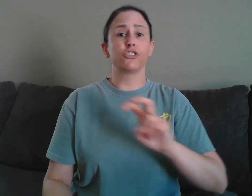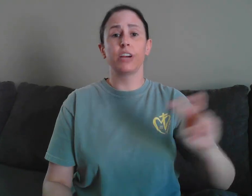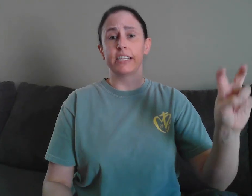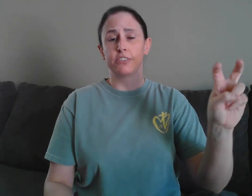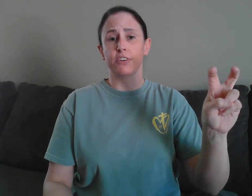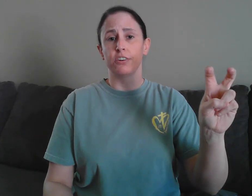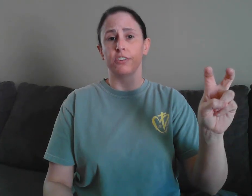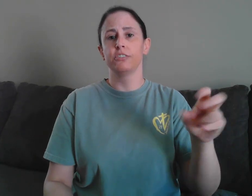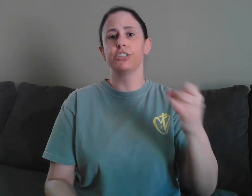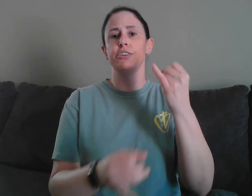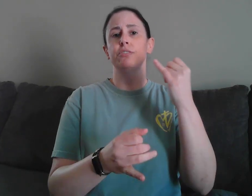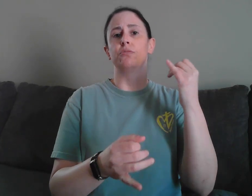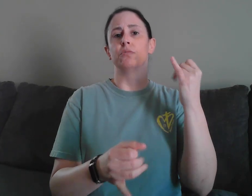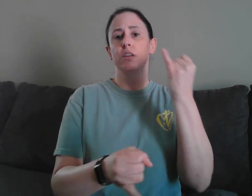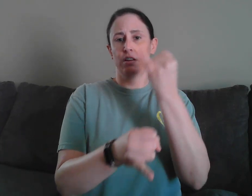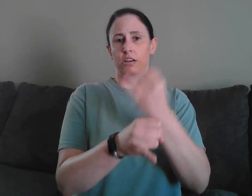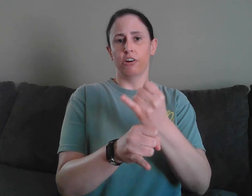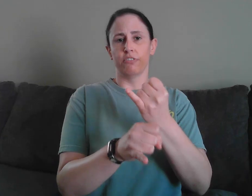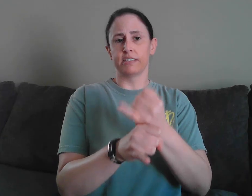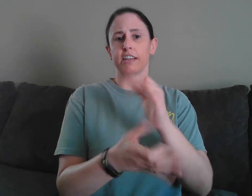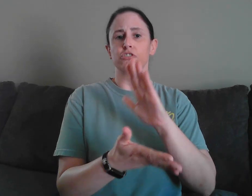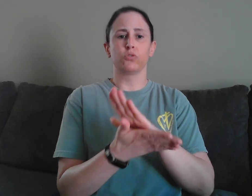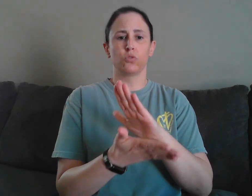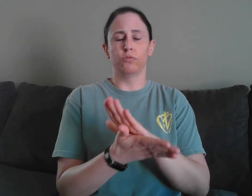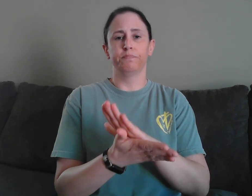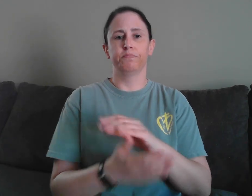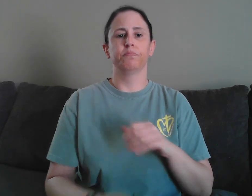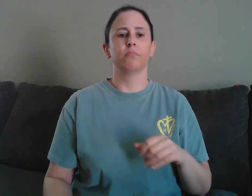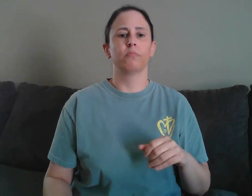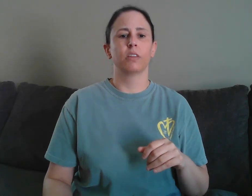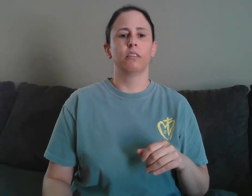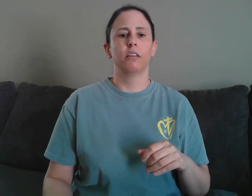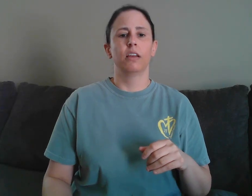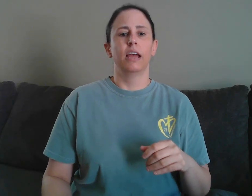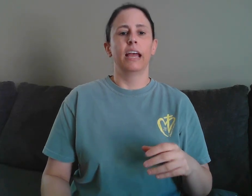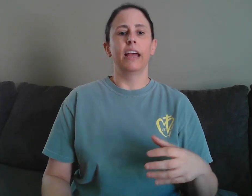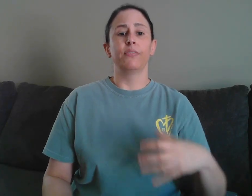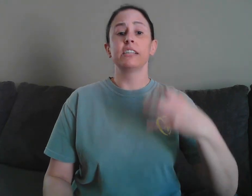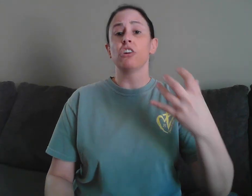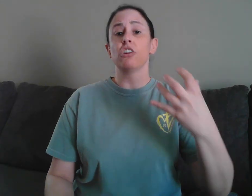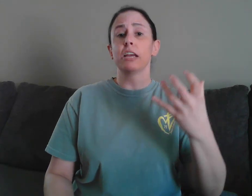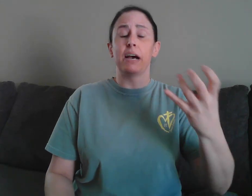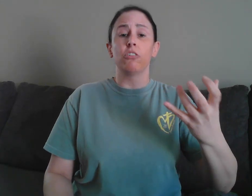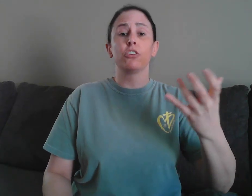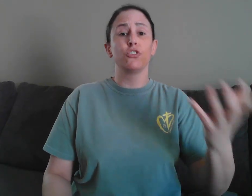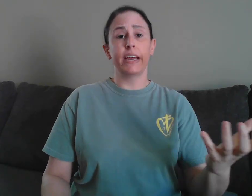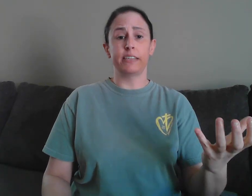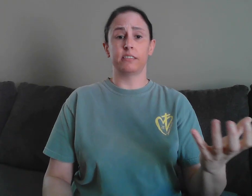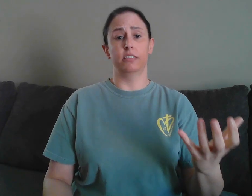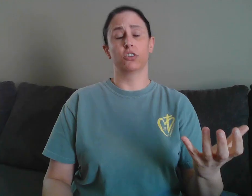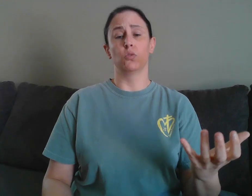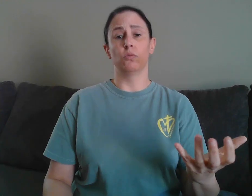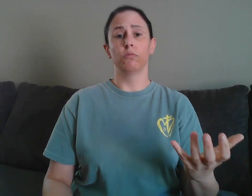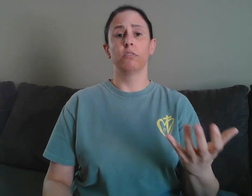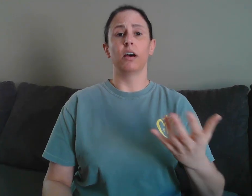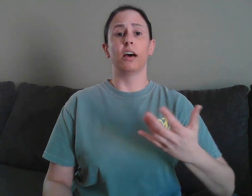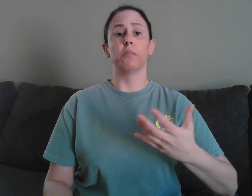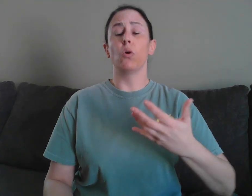they transferred to a residential school. And then talking about grades in school. Um,